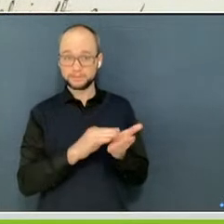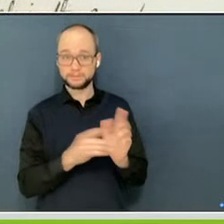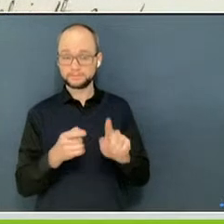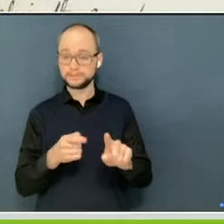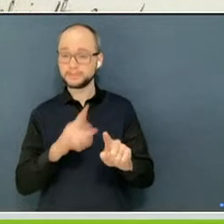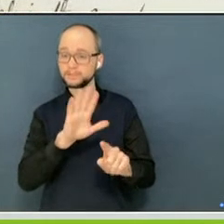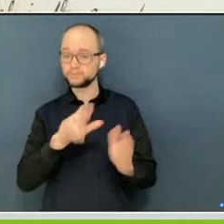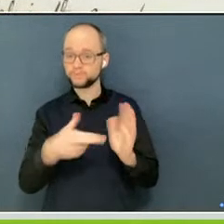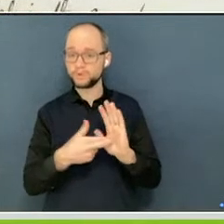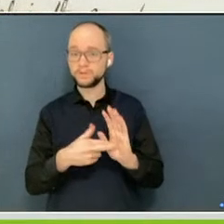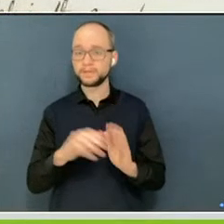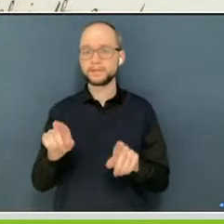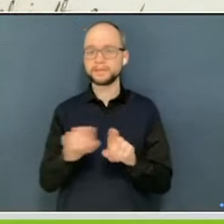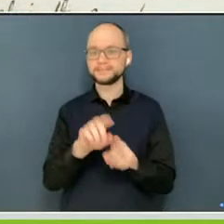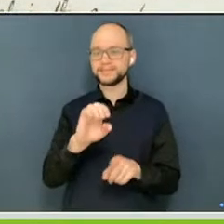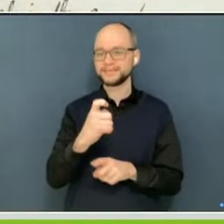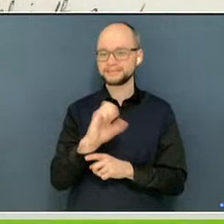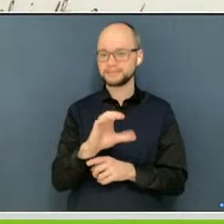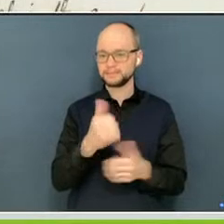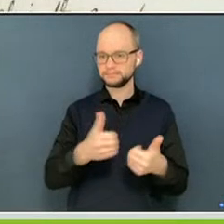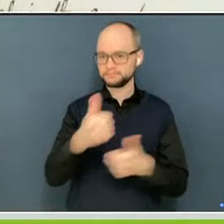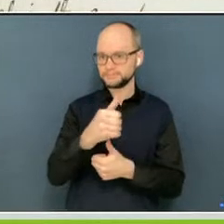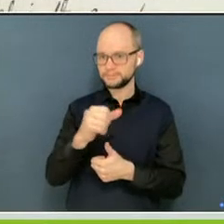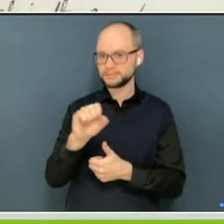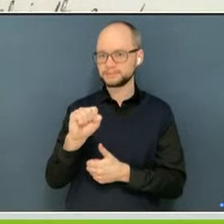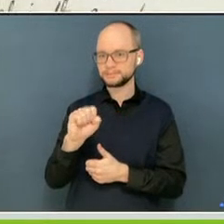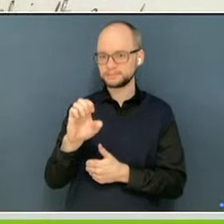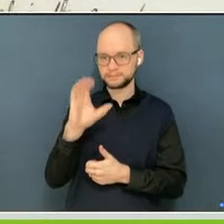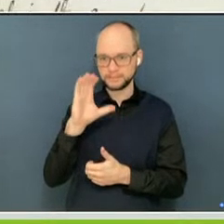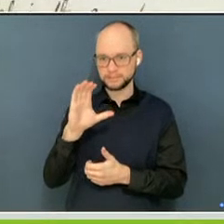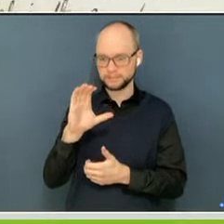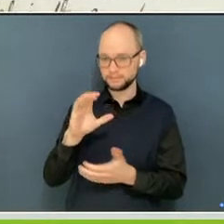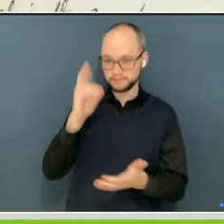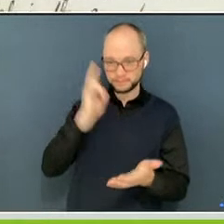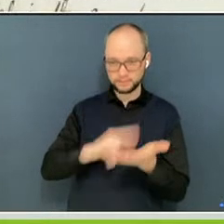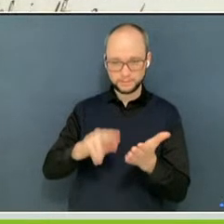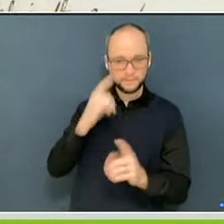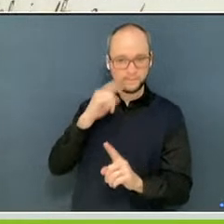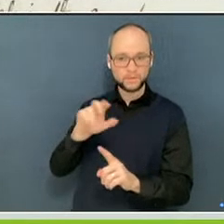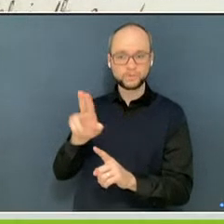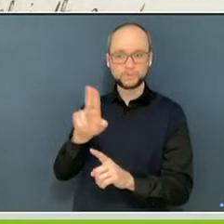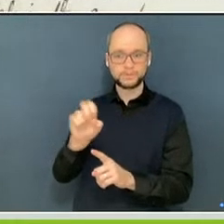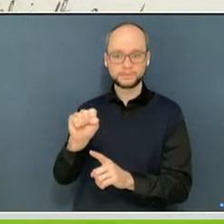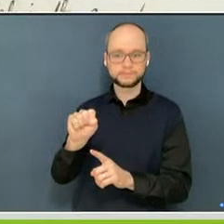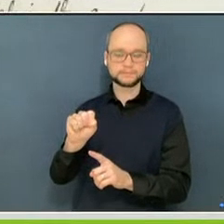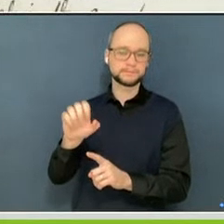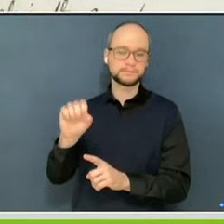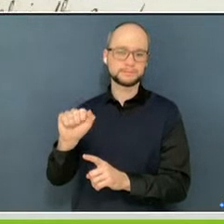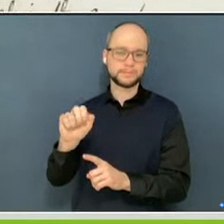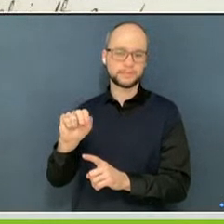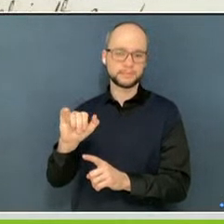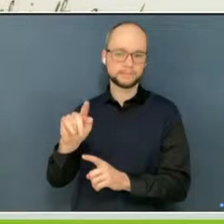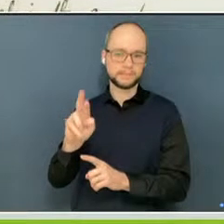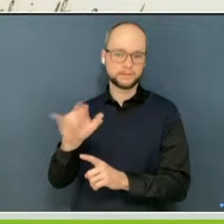the United States Sanitary Commission during the Civil War. On the slides you can actually see